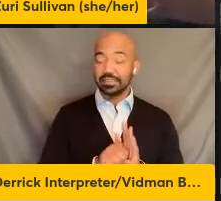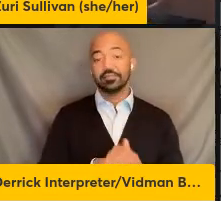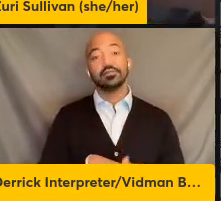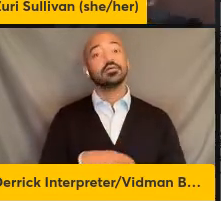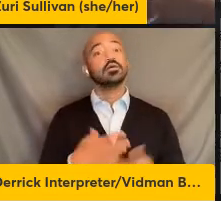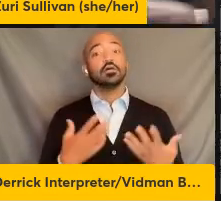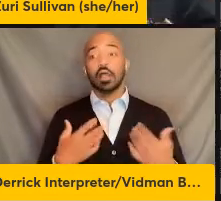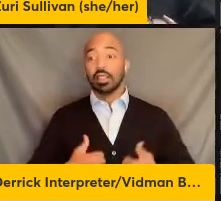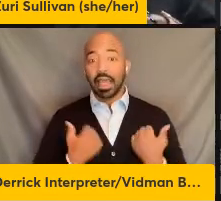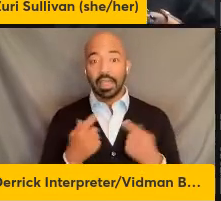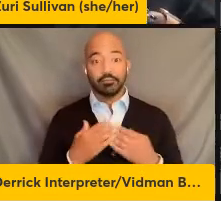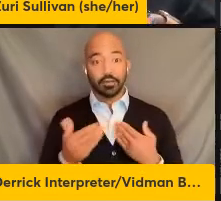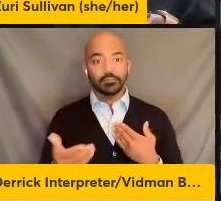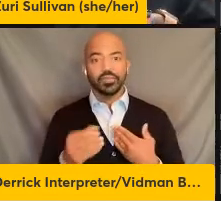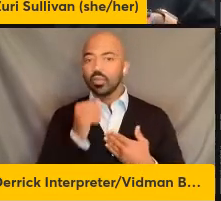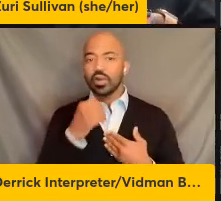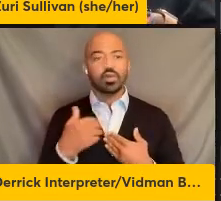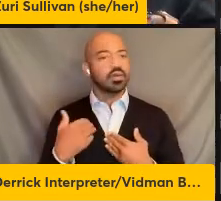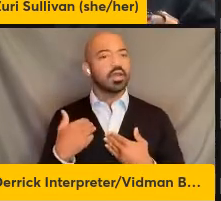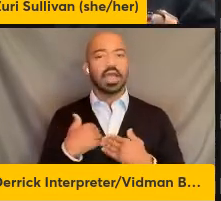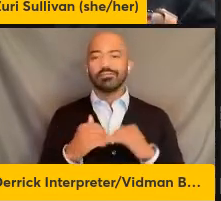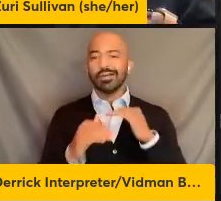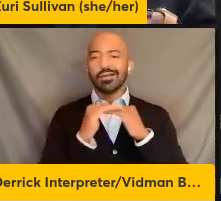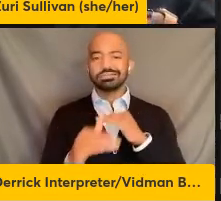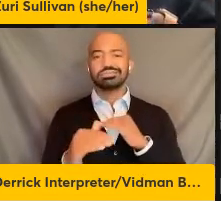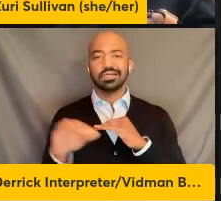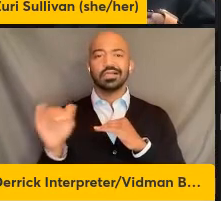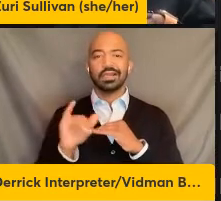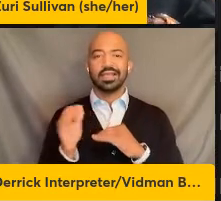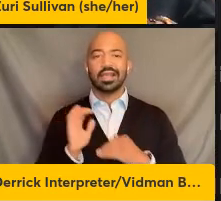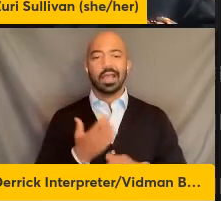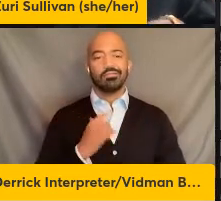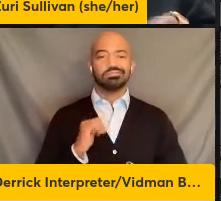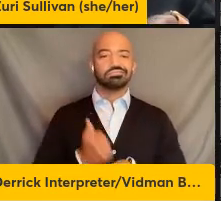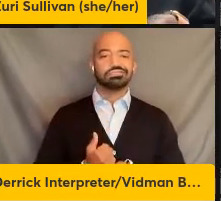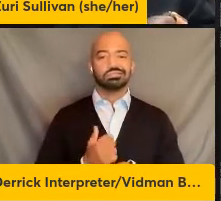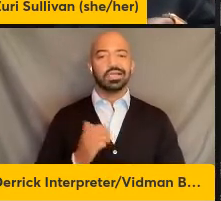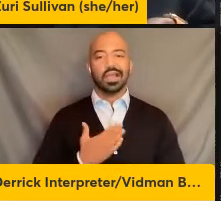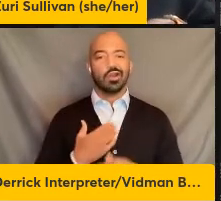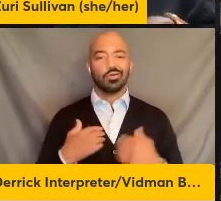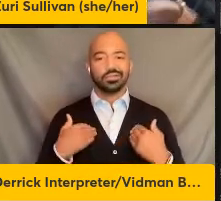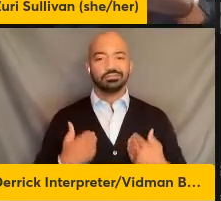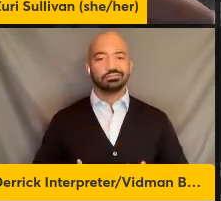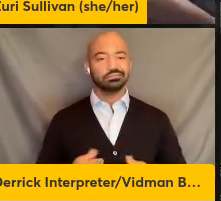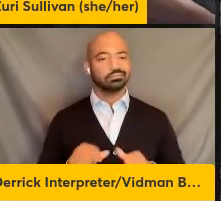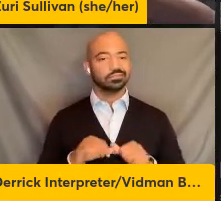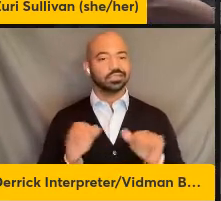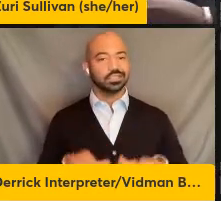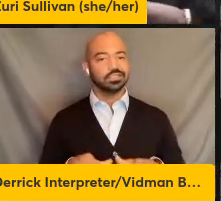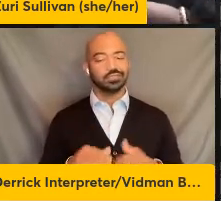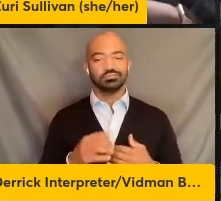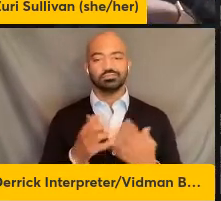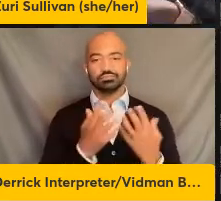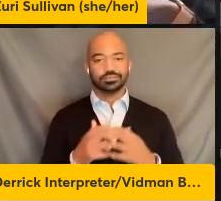these fixed morphologic adaptations in the way that our digestive systems are organized. And so this really formed the